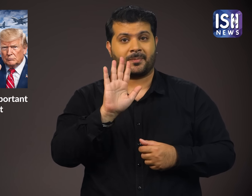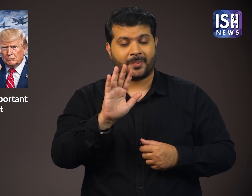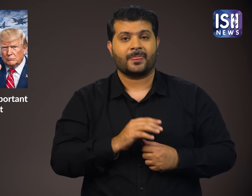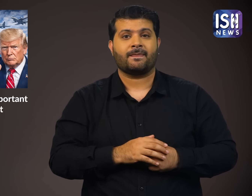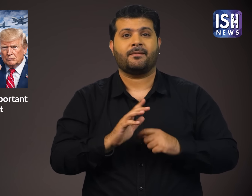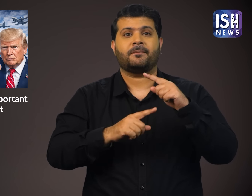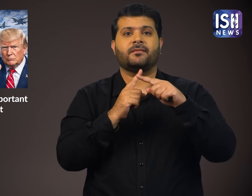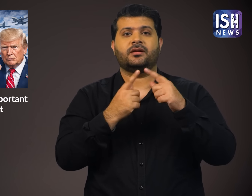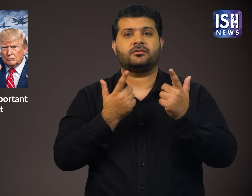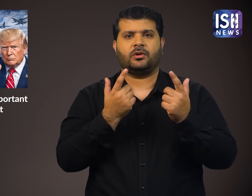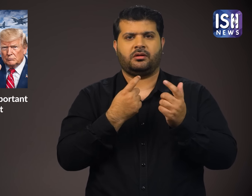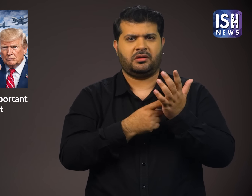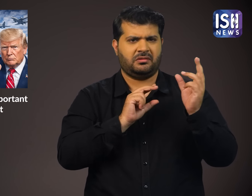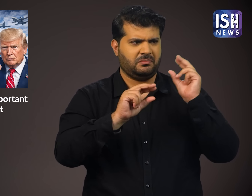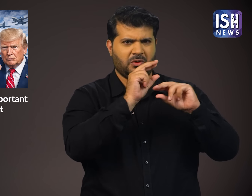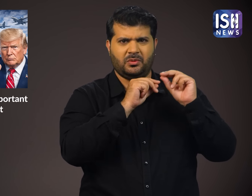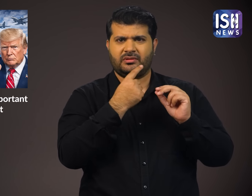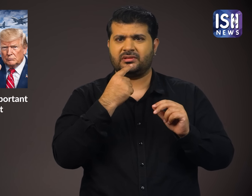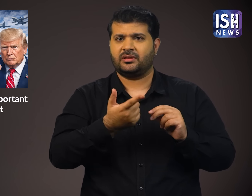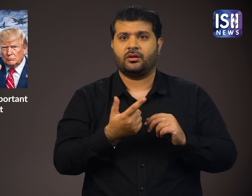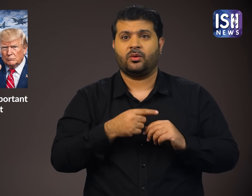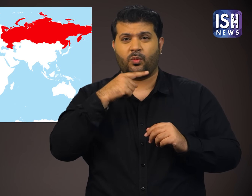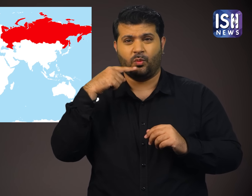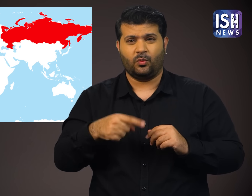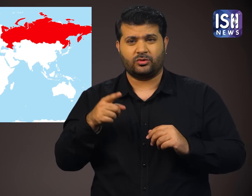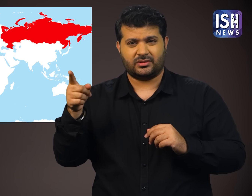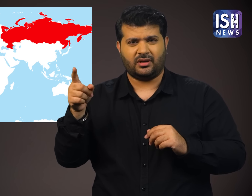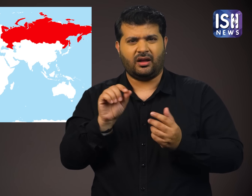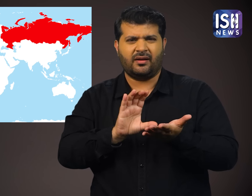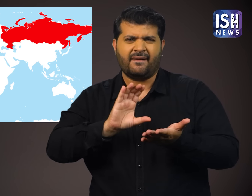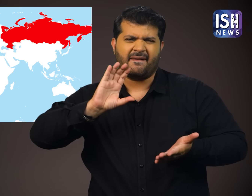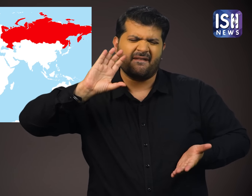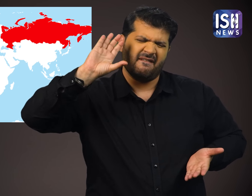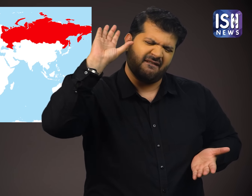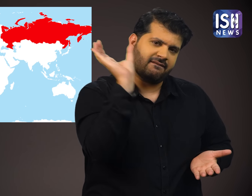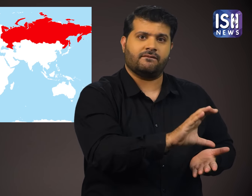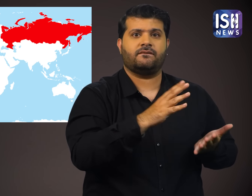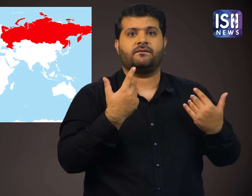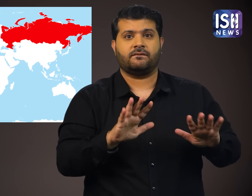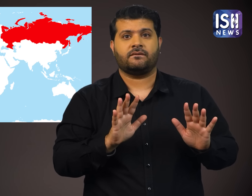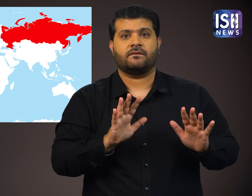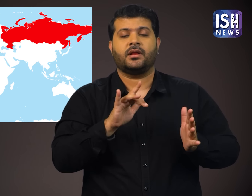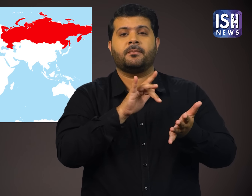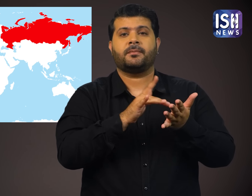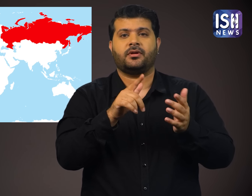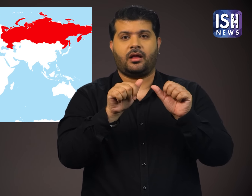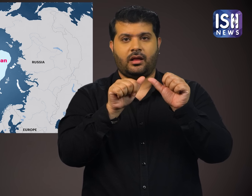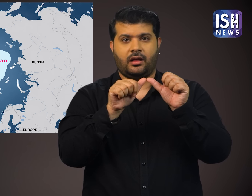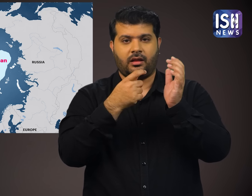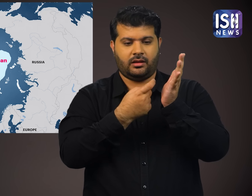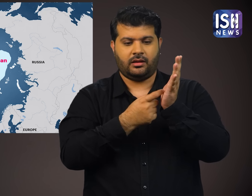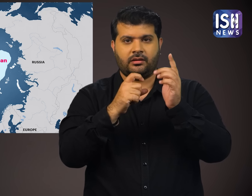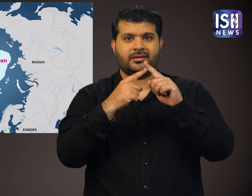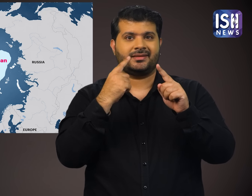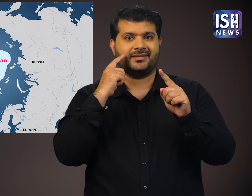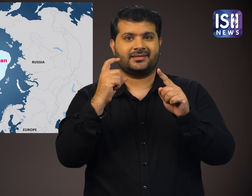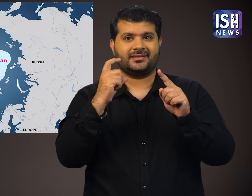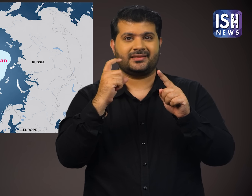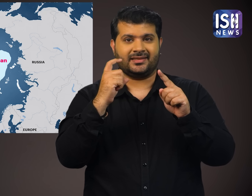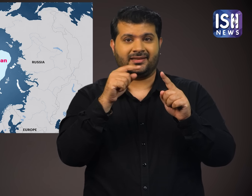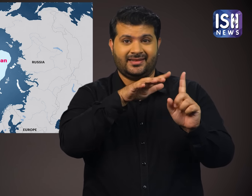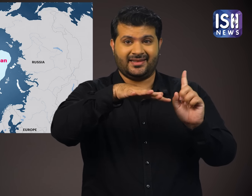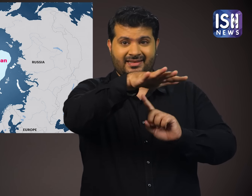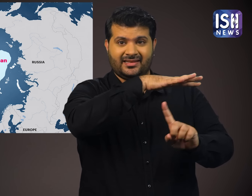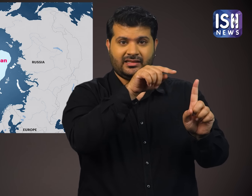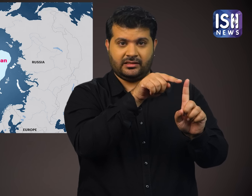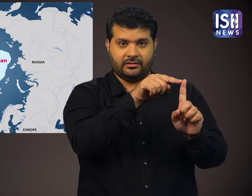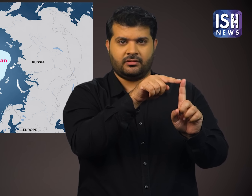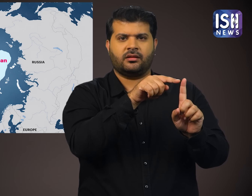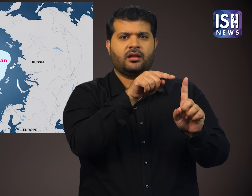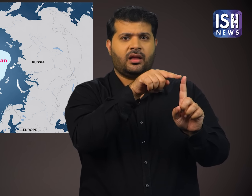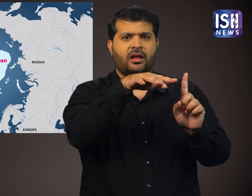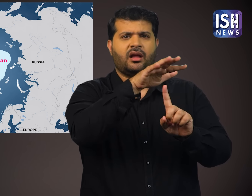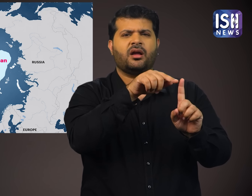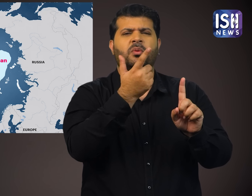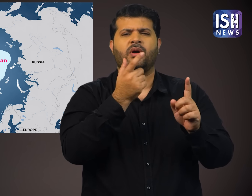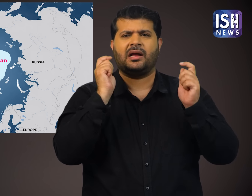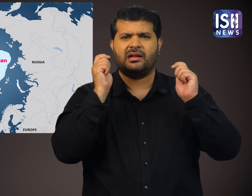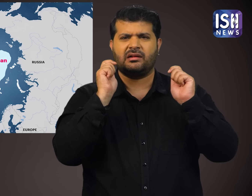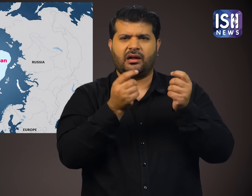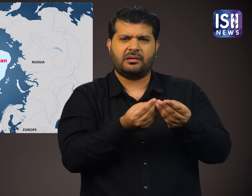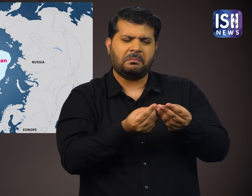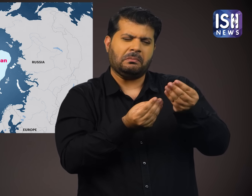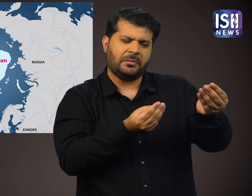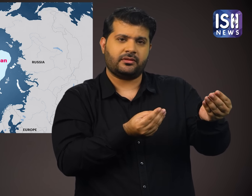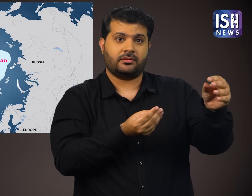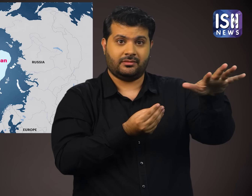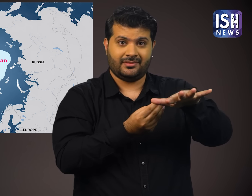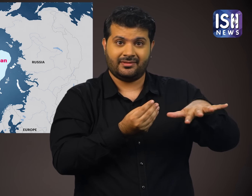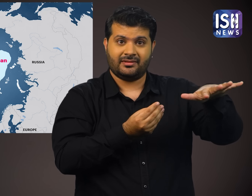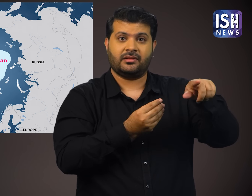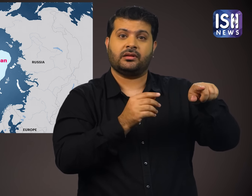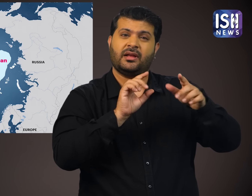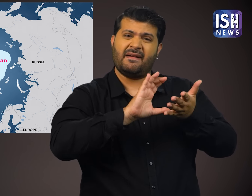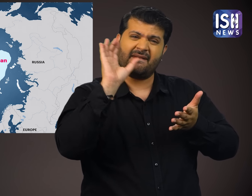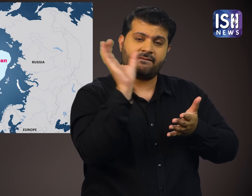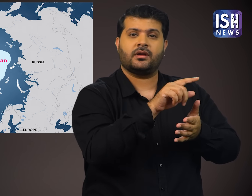Reports say Russia has invested heavily in the Arctic near Greenland.